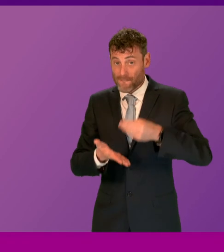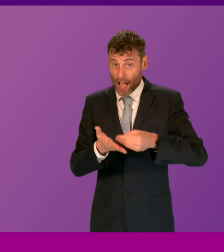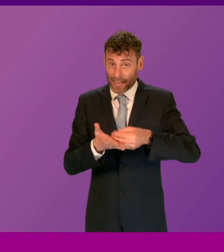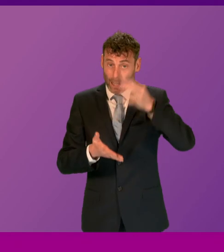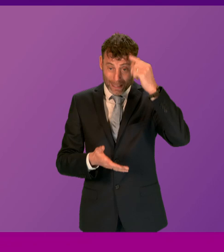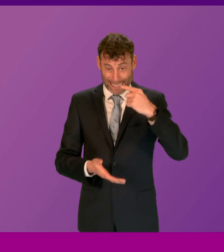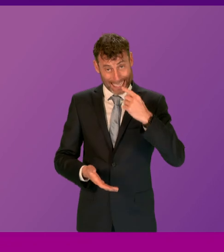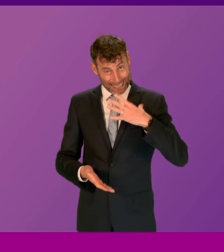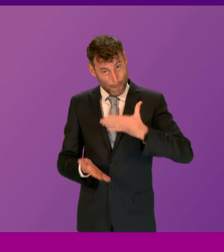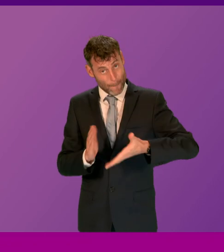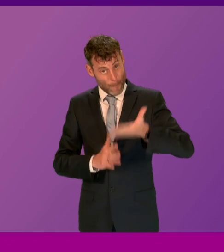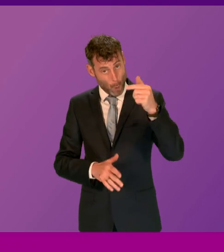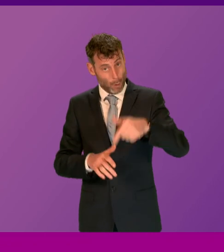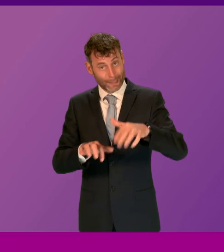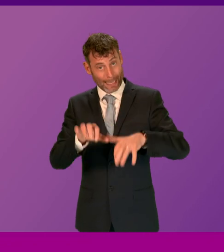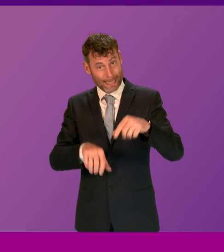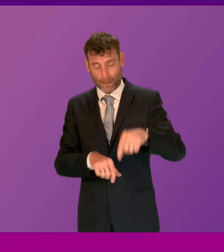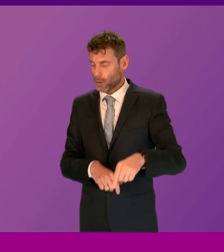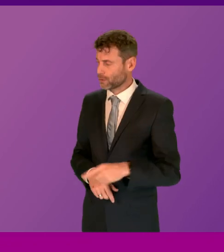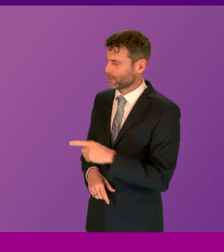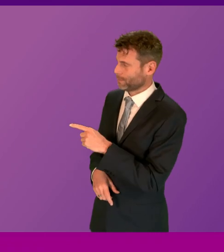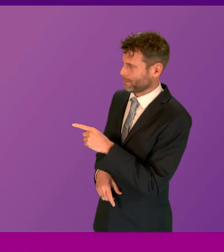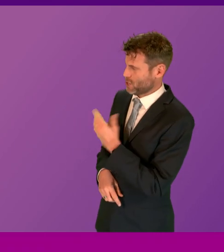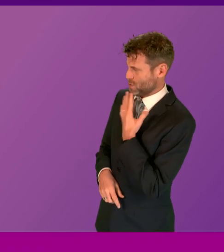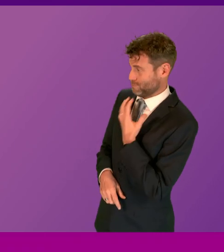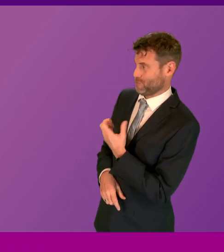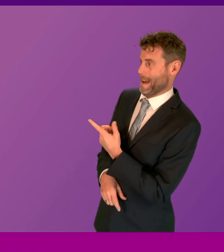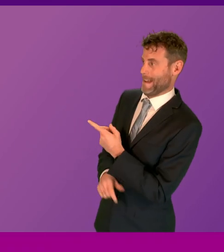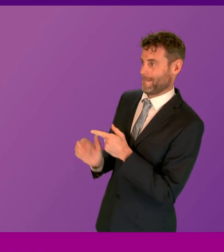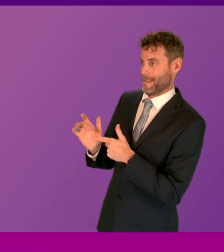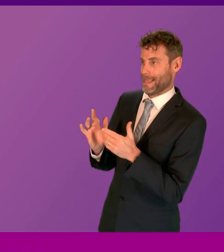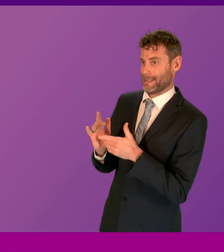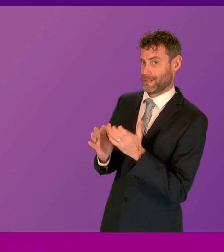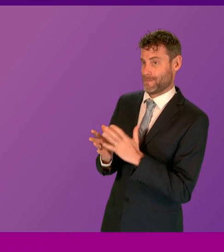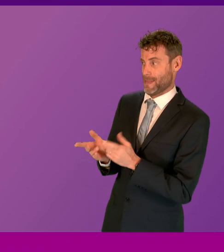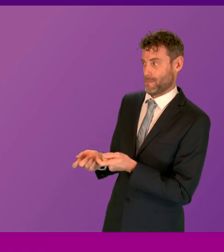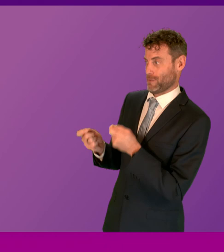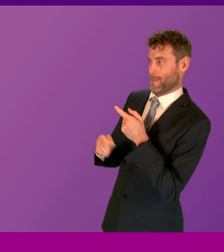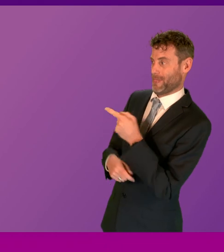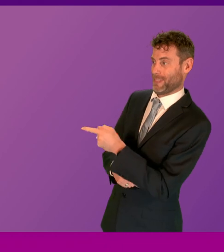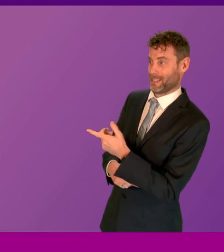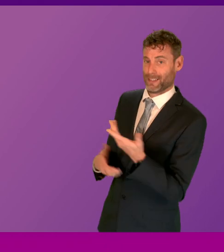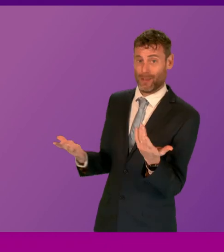“Brave” is one word to describe Liz Smith’s intervention, because we will not see a single